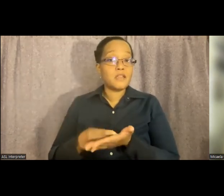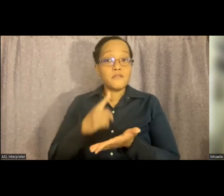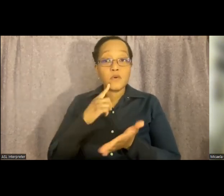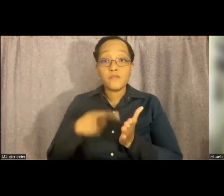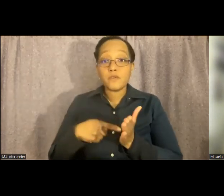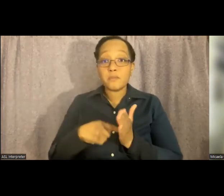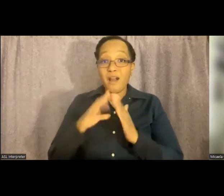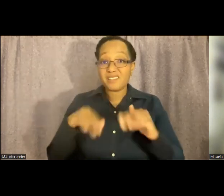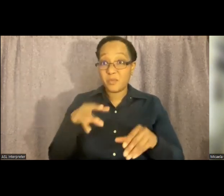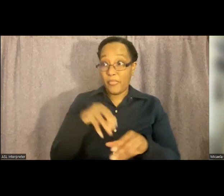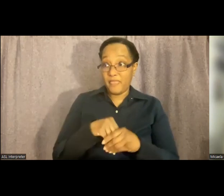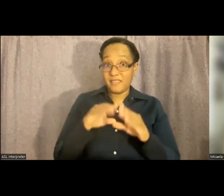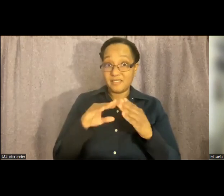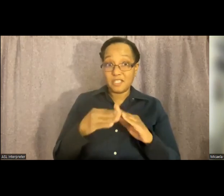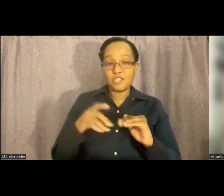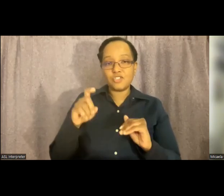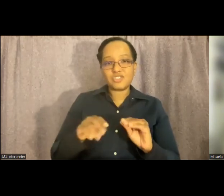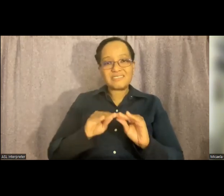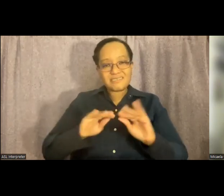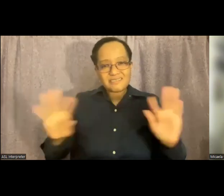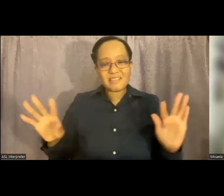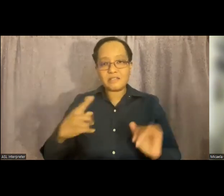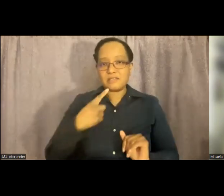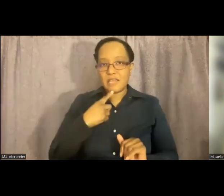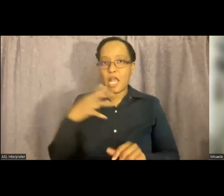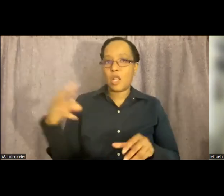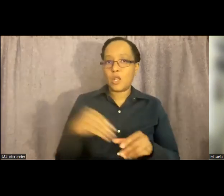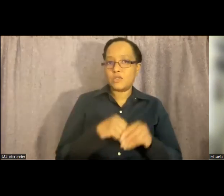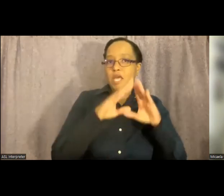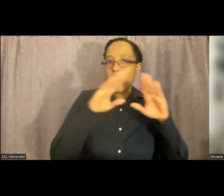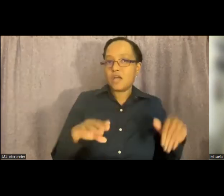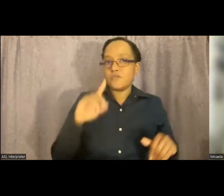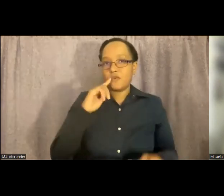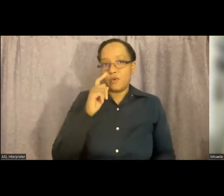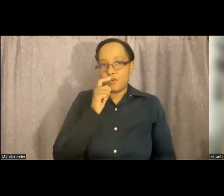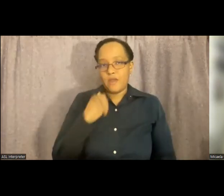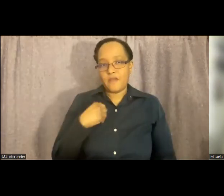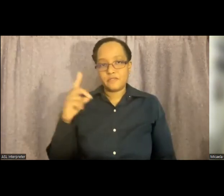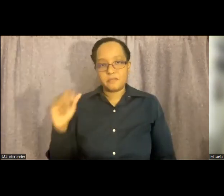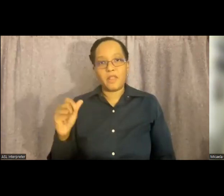explicitly include homes for people with disabilities that use supportive services . We have talked